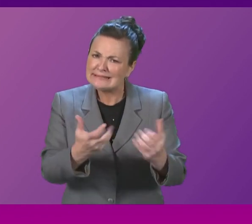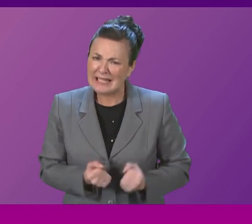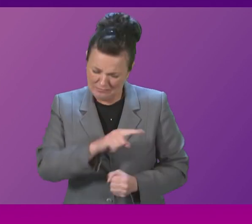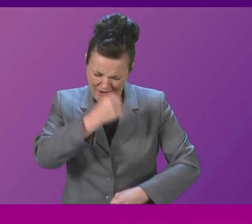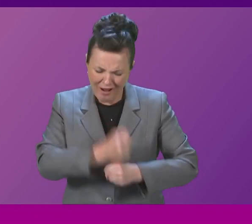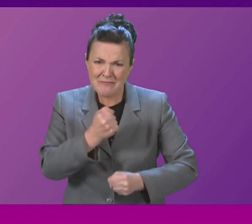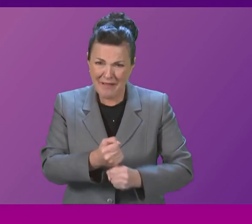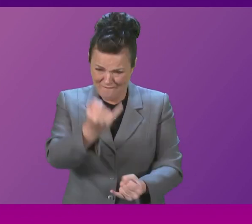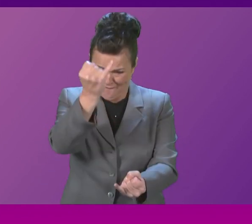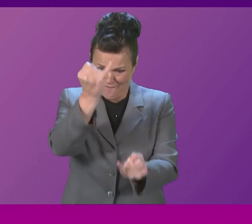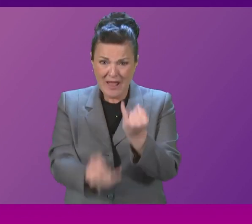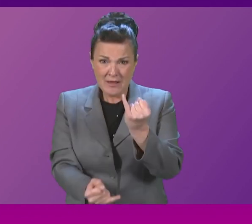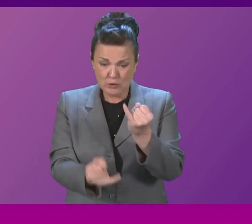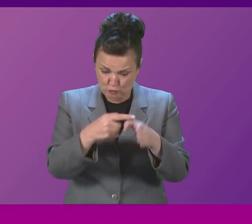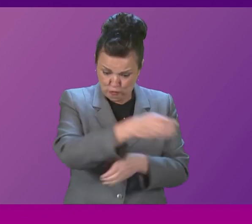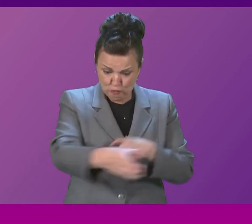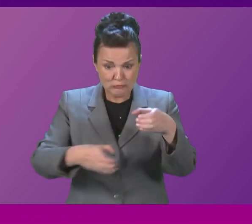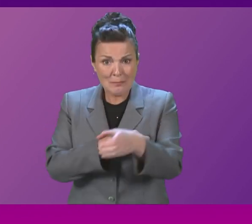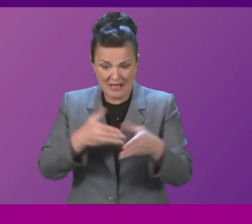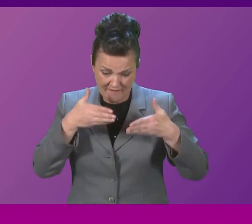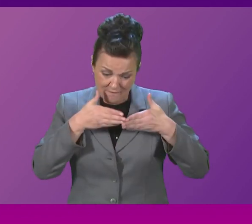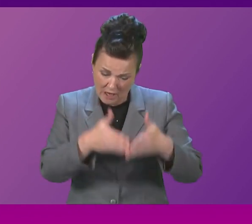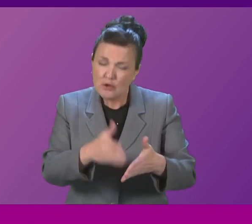replace lifeline ferries is doing massive damage to our island communities?